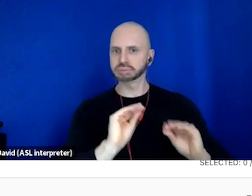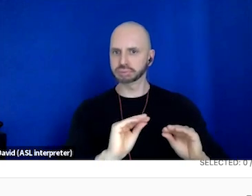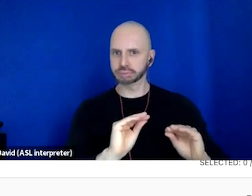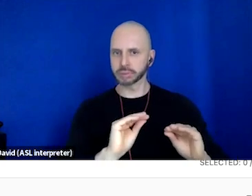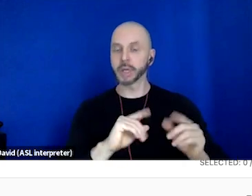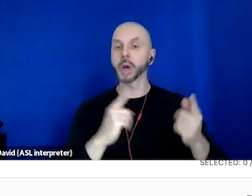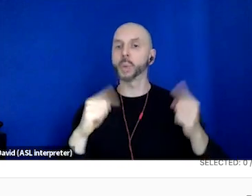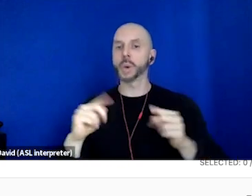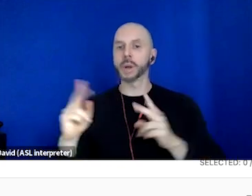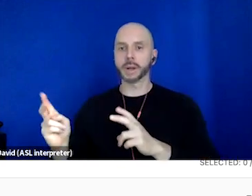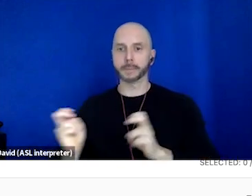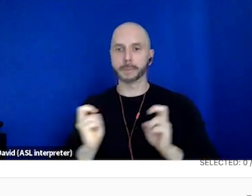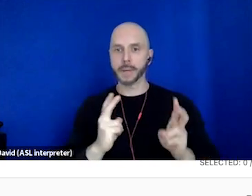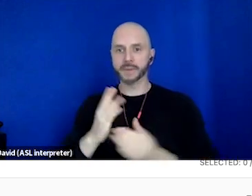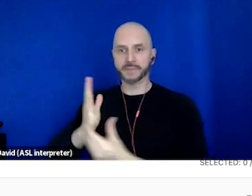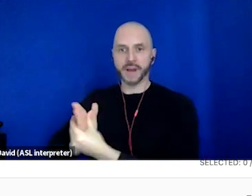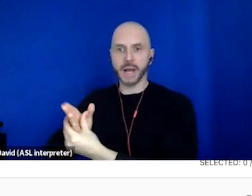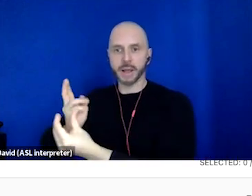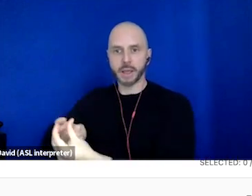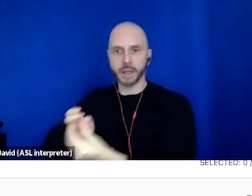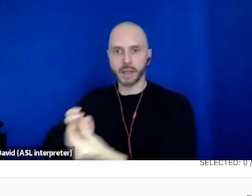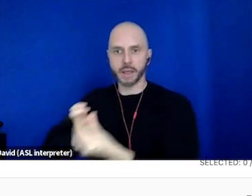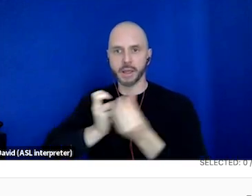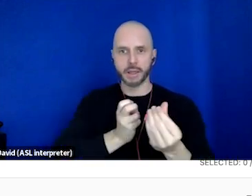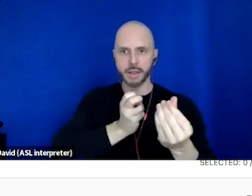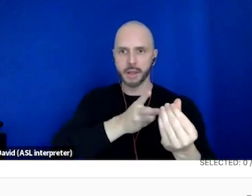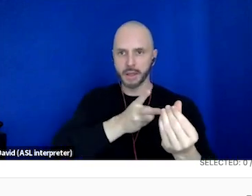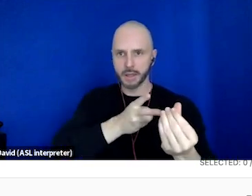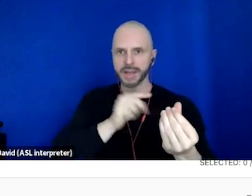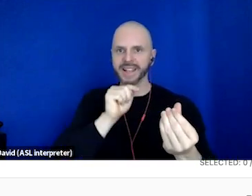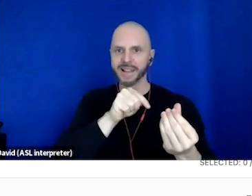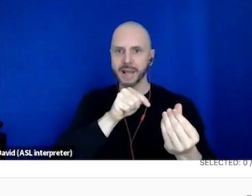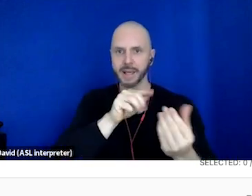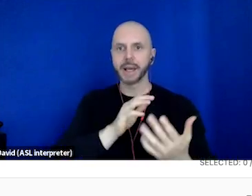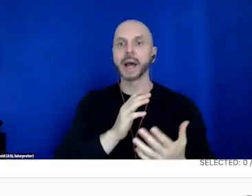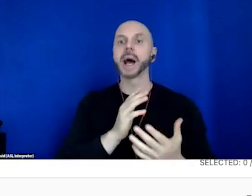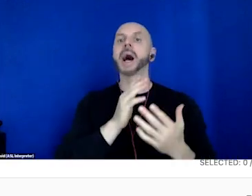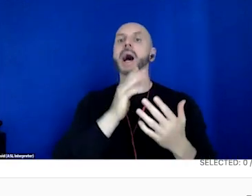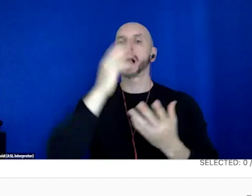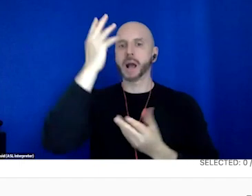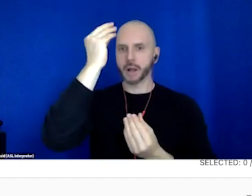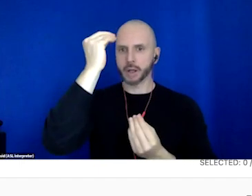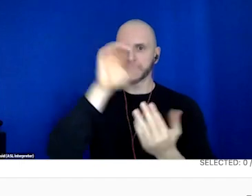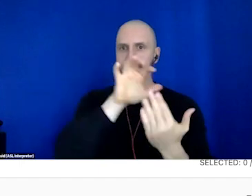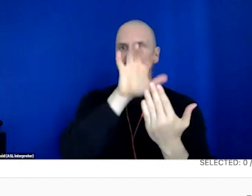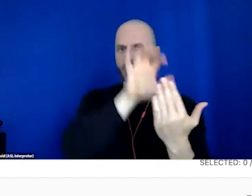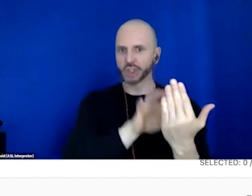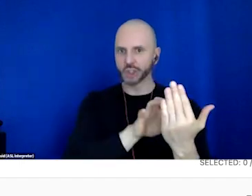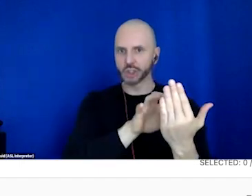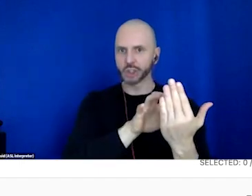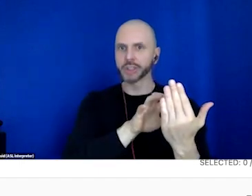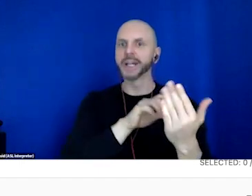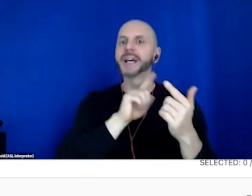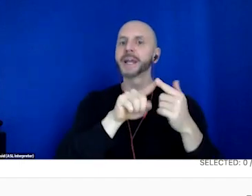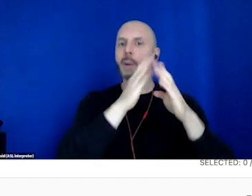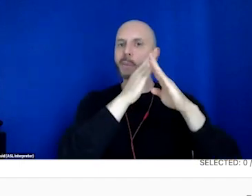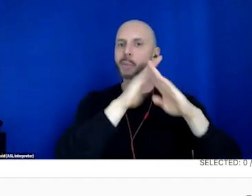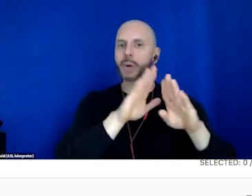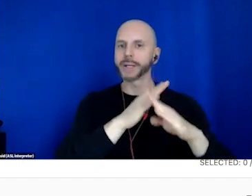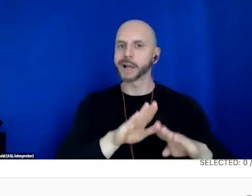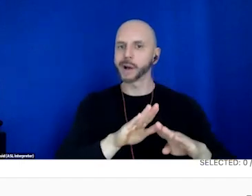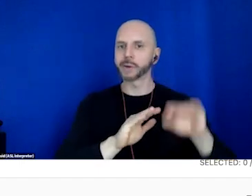files is that this content gets broken down into smaller chunks, and it gets indexed so